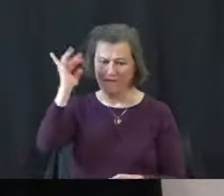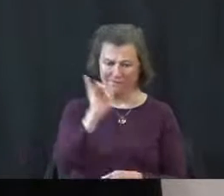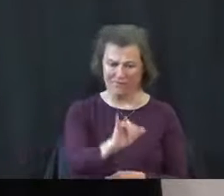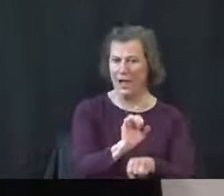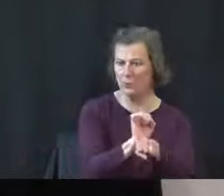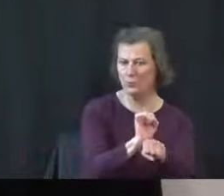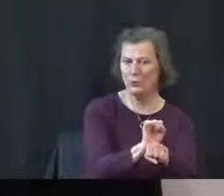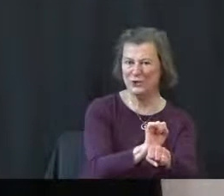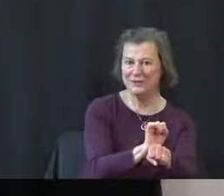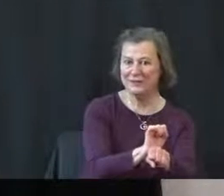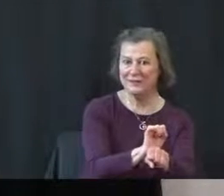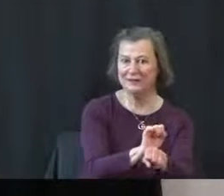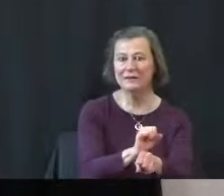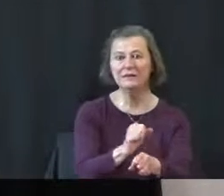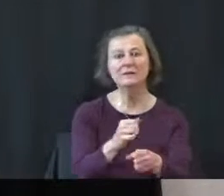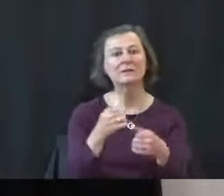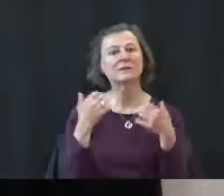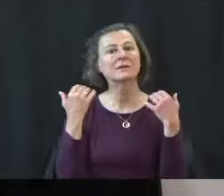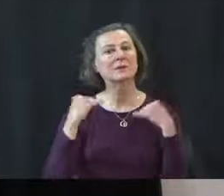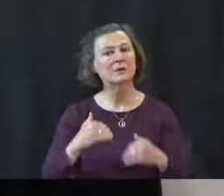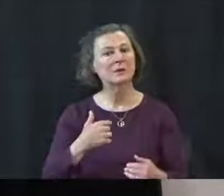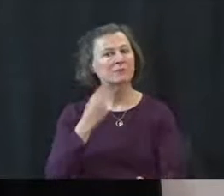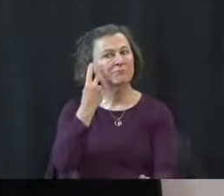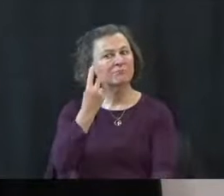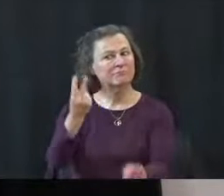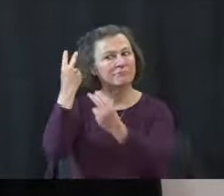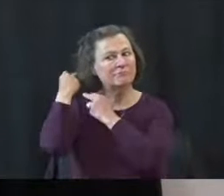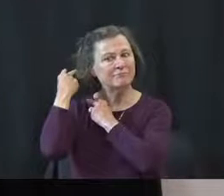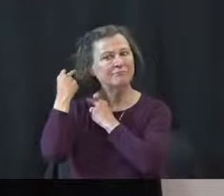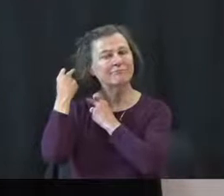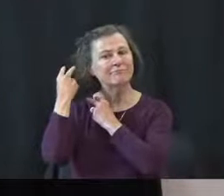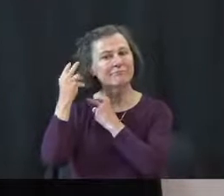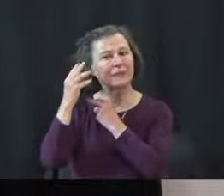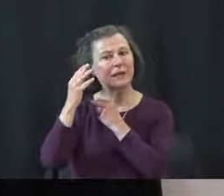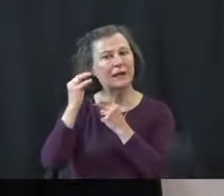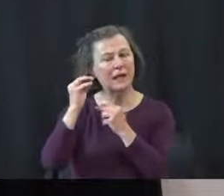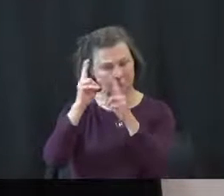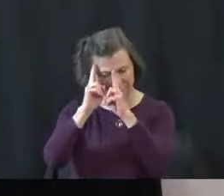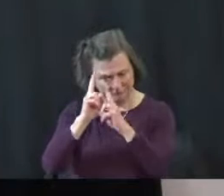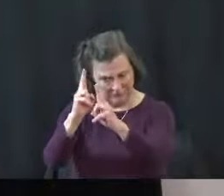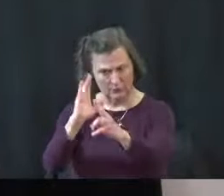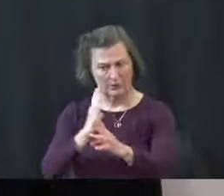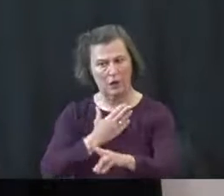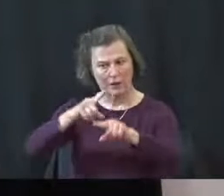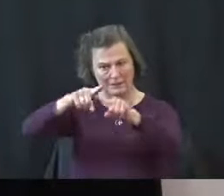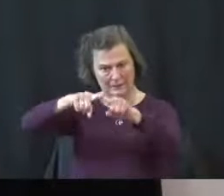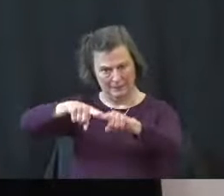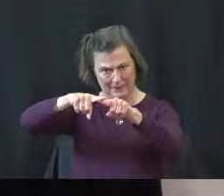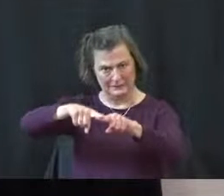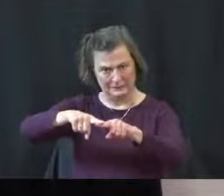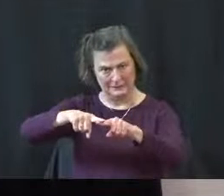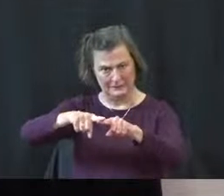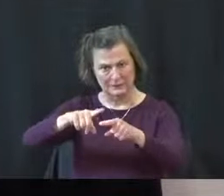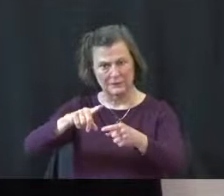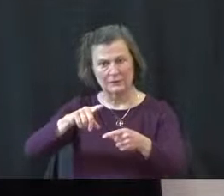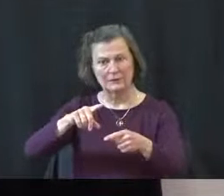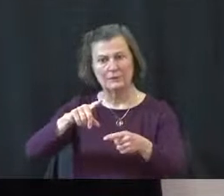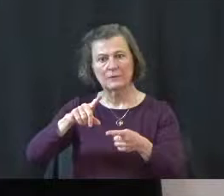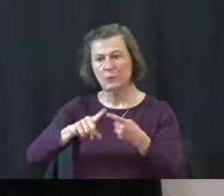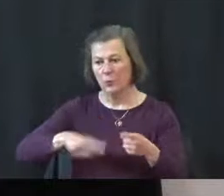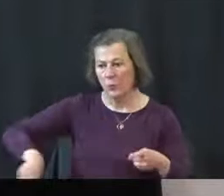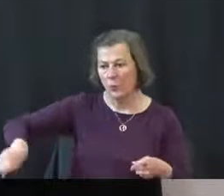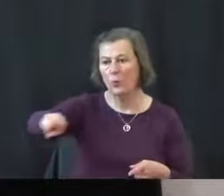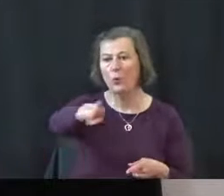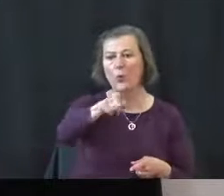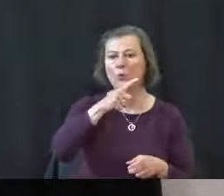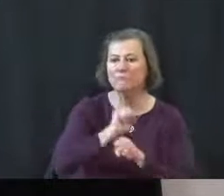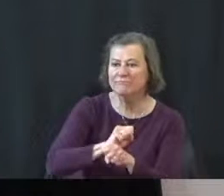And so we remember and acknowledge our dependence upon those who labor on our behalf.